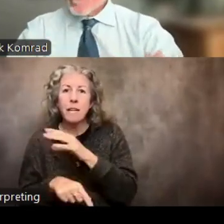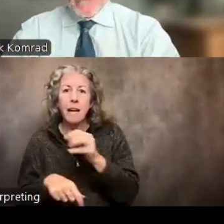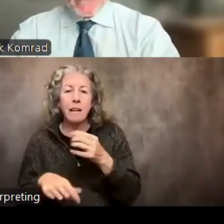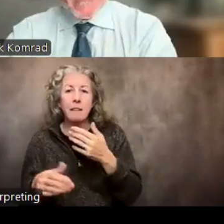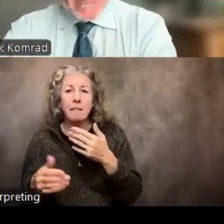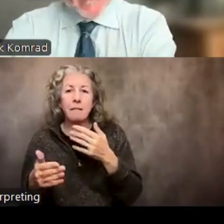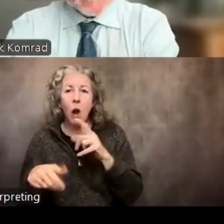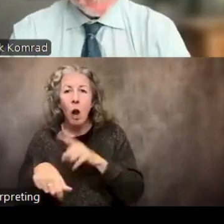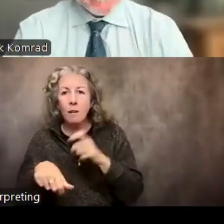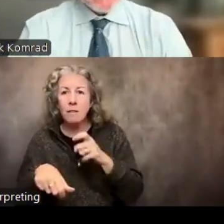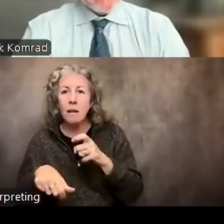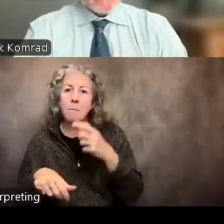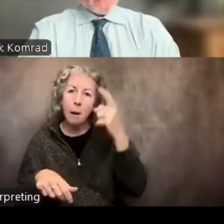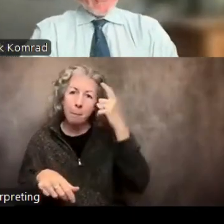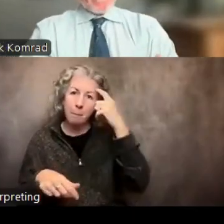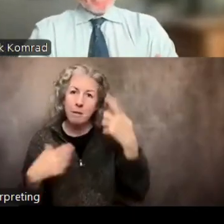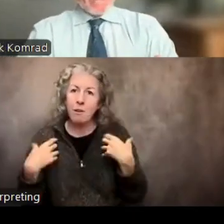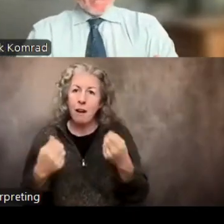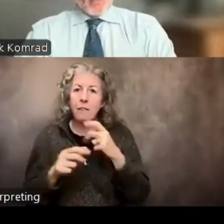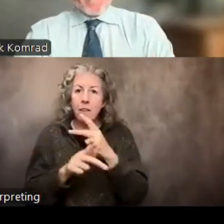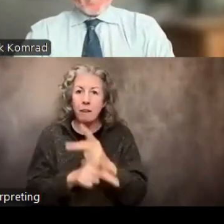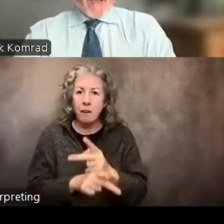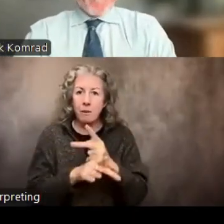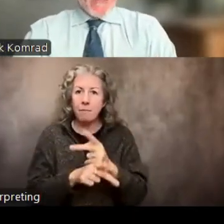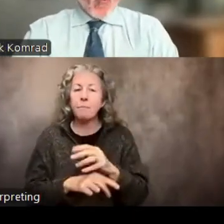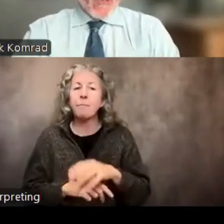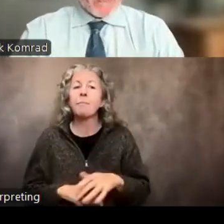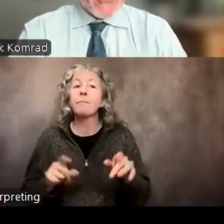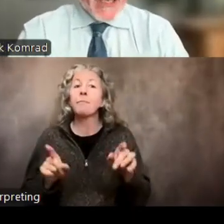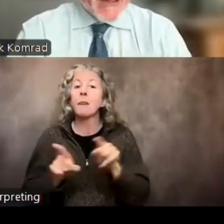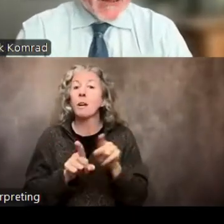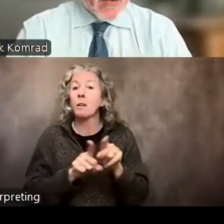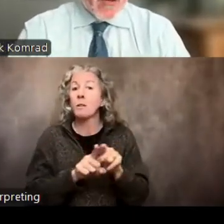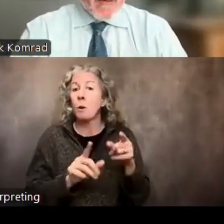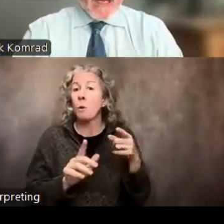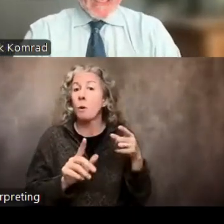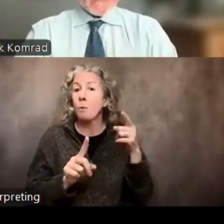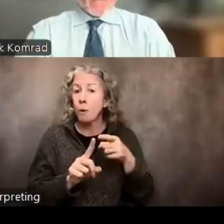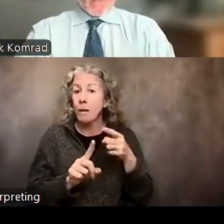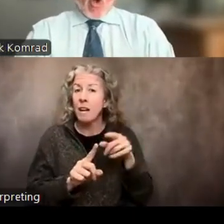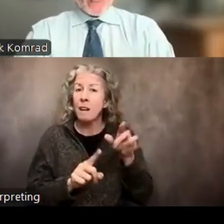point this out, okay, so one, about 1% or less of all